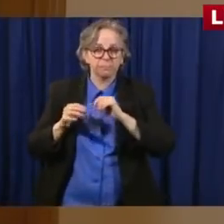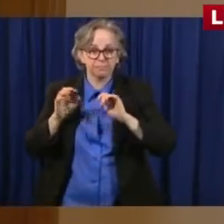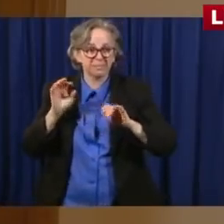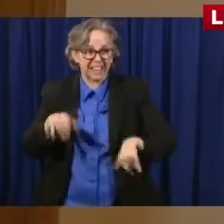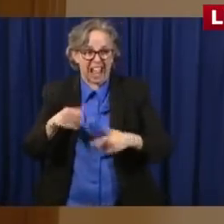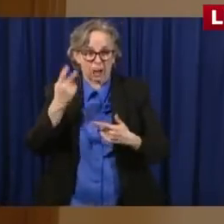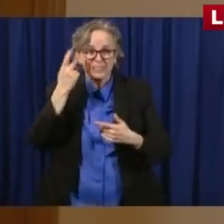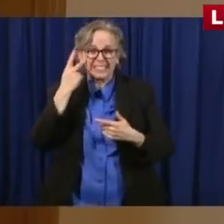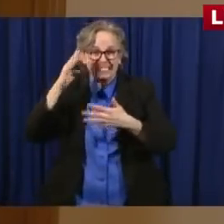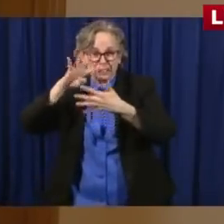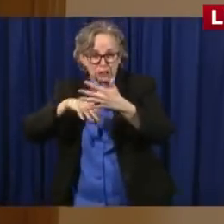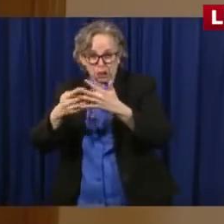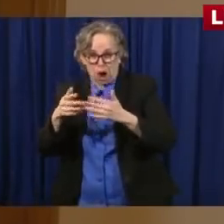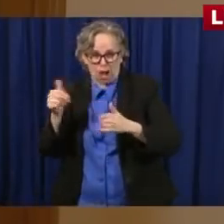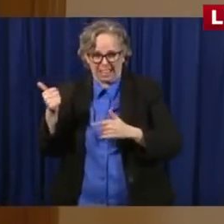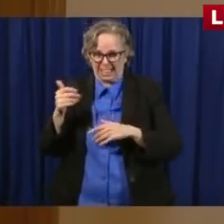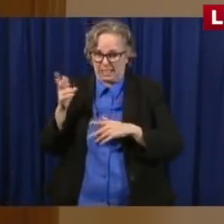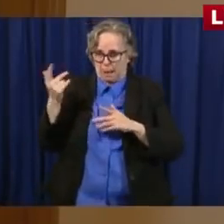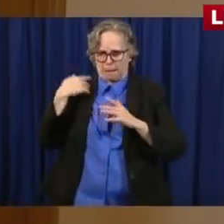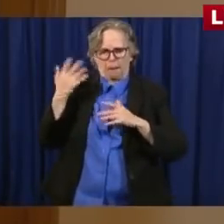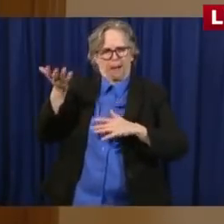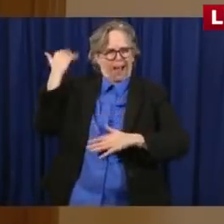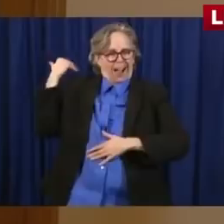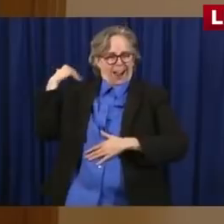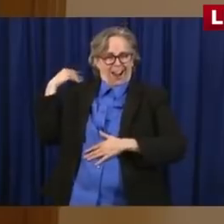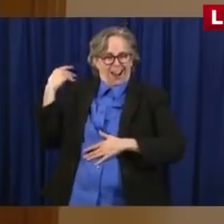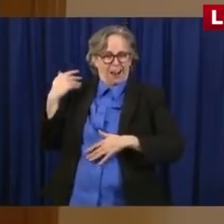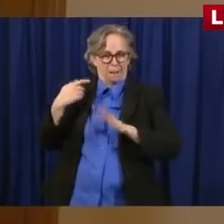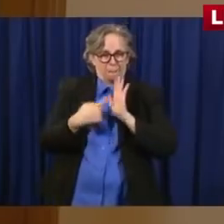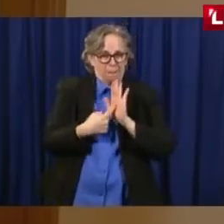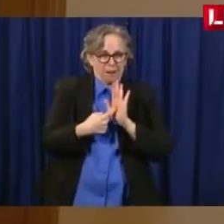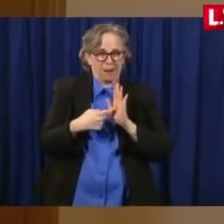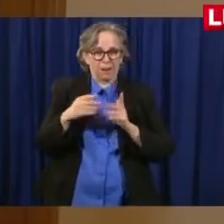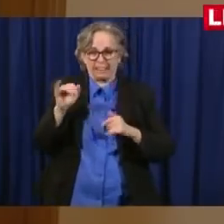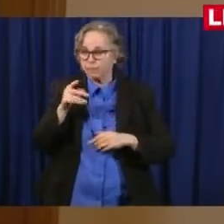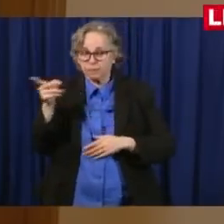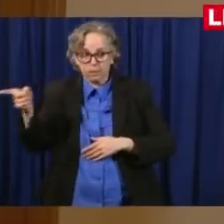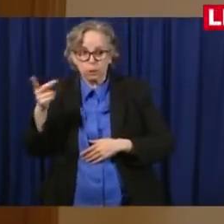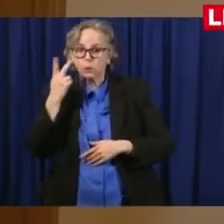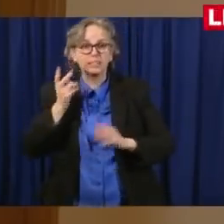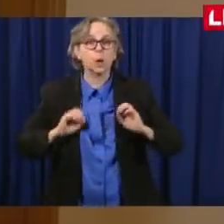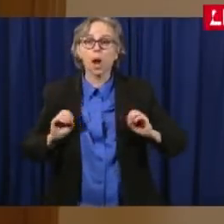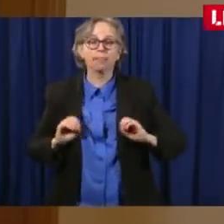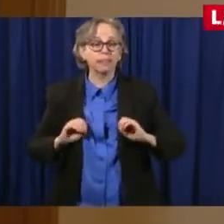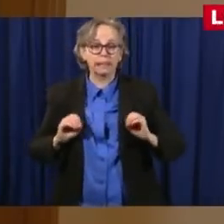THIS IS HOW WE ARE GOING TO EVENTUALLY TRACK THIS.